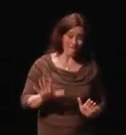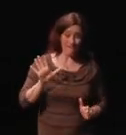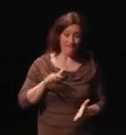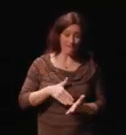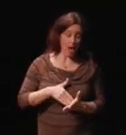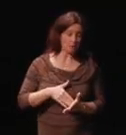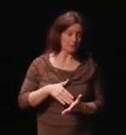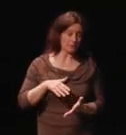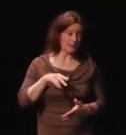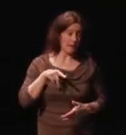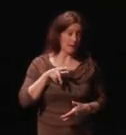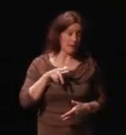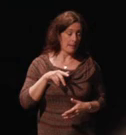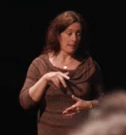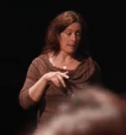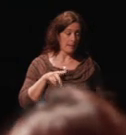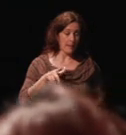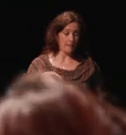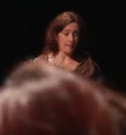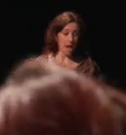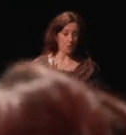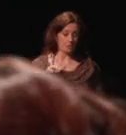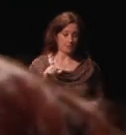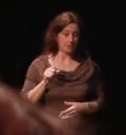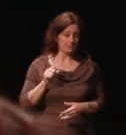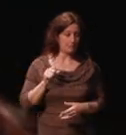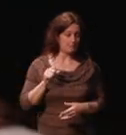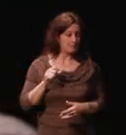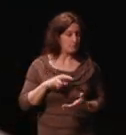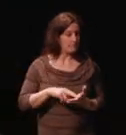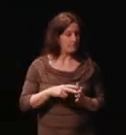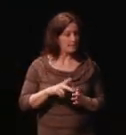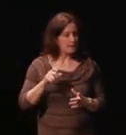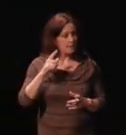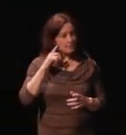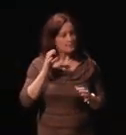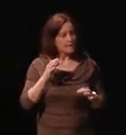the government decided to put the money into the emerging 8-bit computers like Apple,